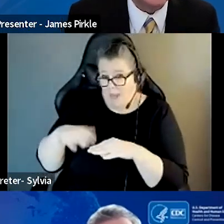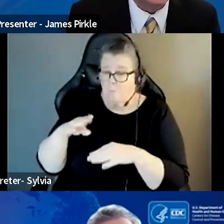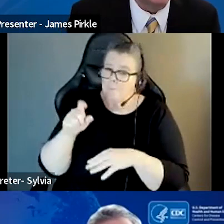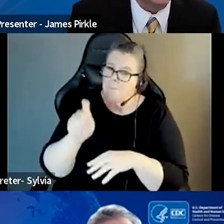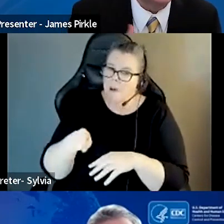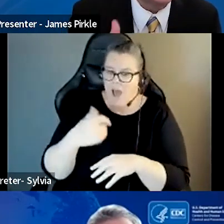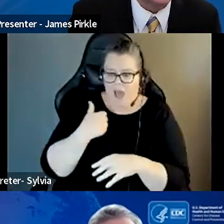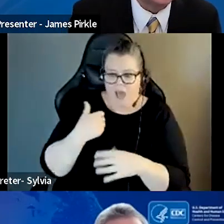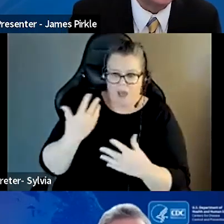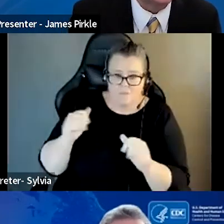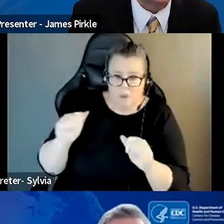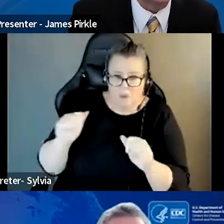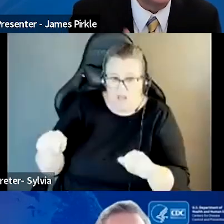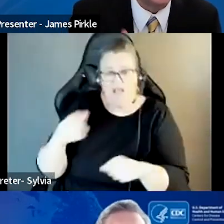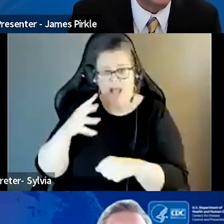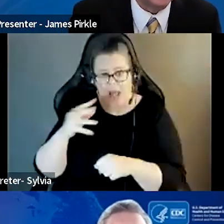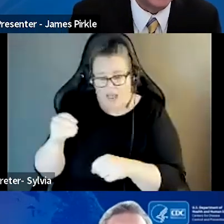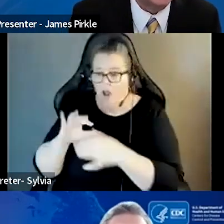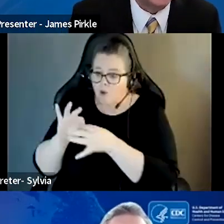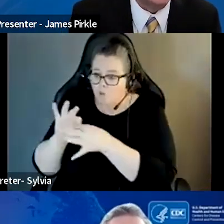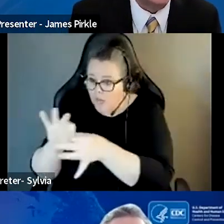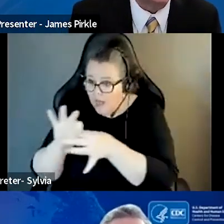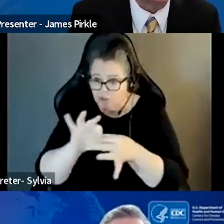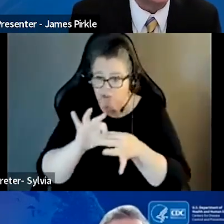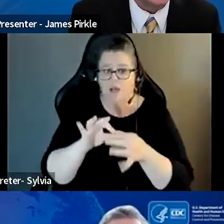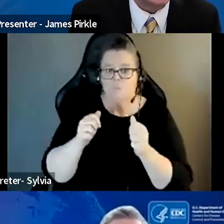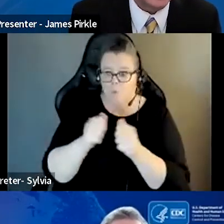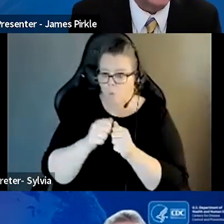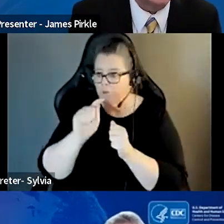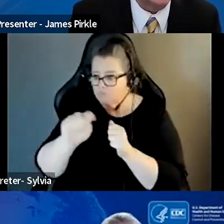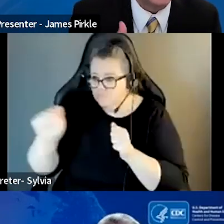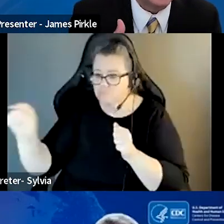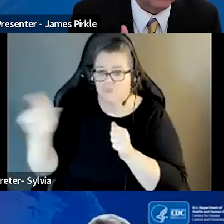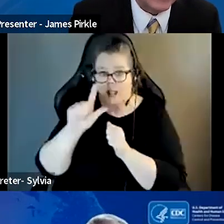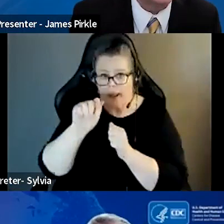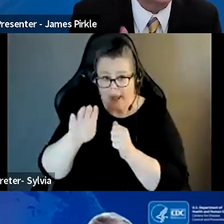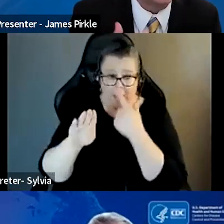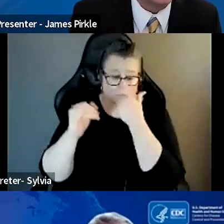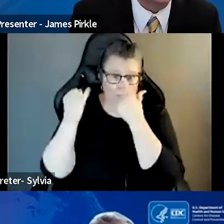and have relationships built up with a number of labs that if something else happens, we can rapidly build